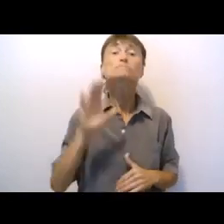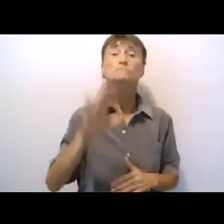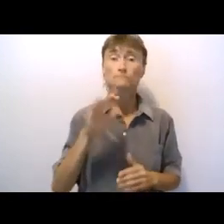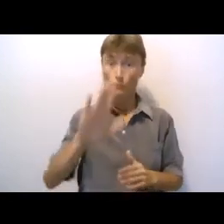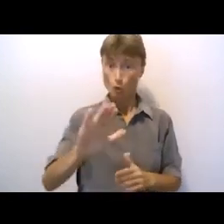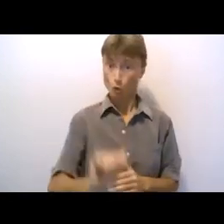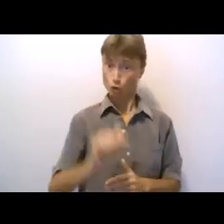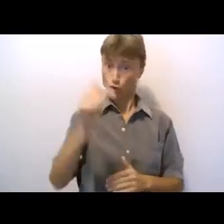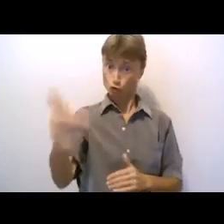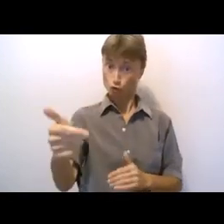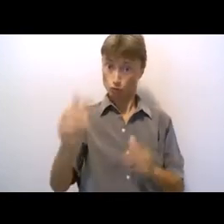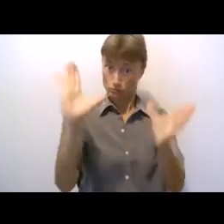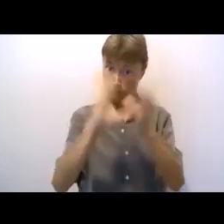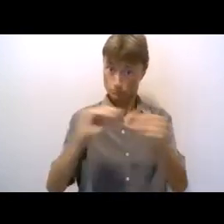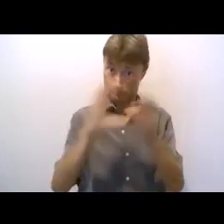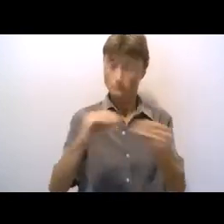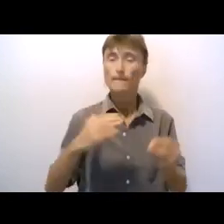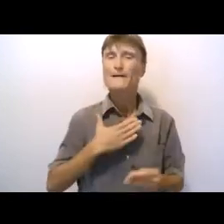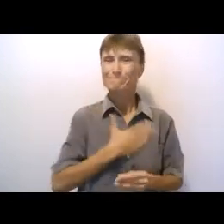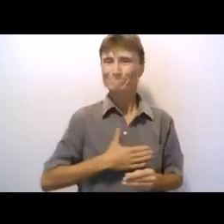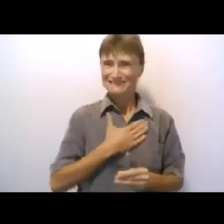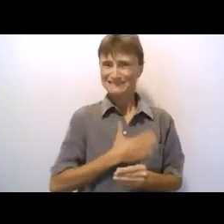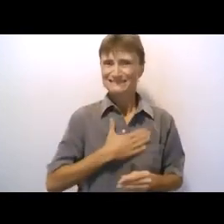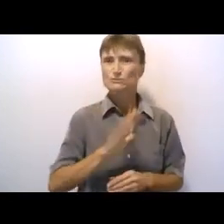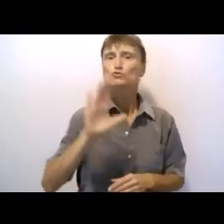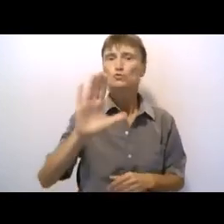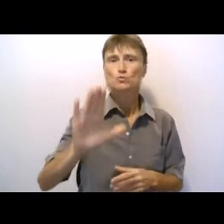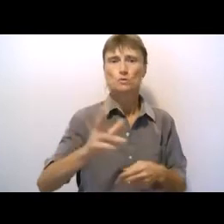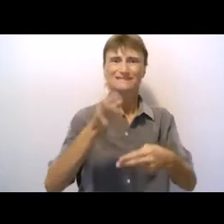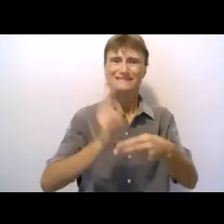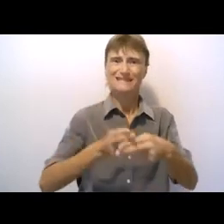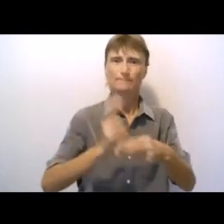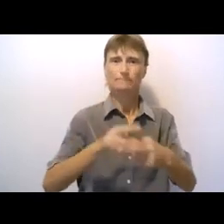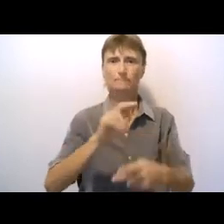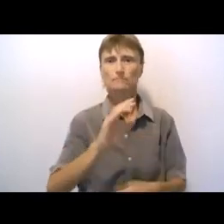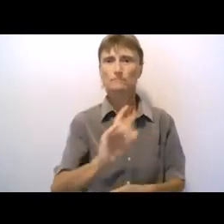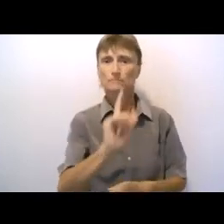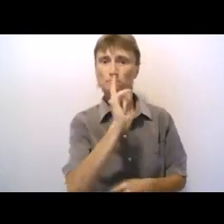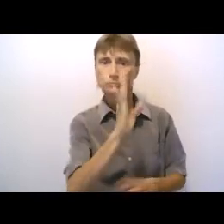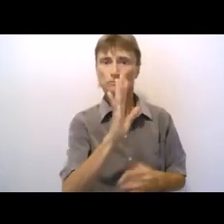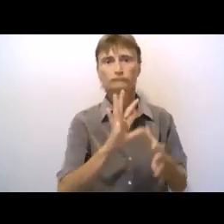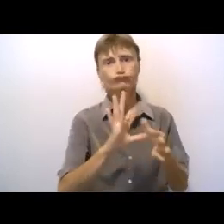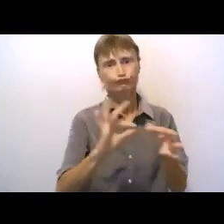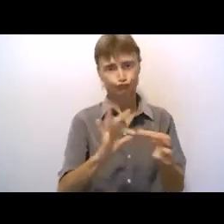screen. If your Zoom username is different than the name you'll introduce yourself by,